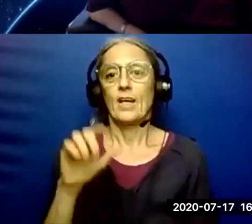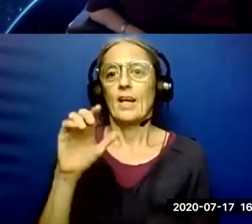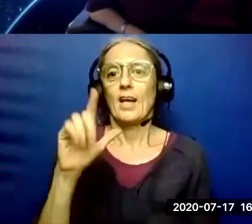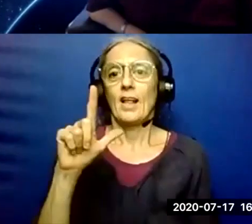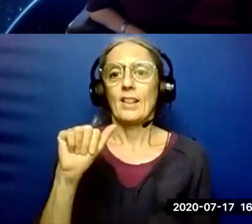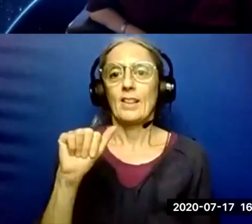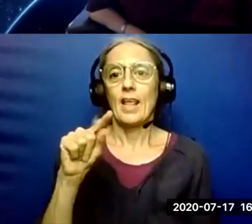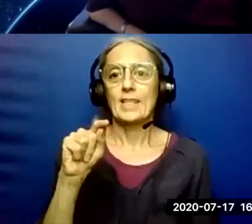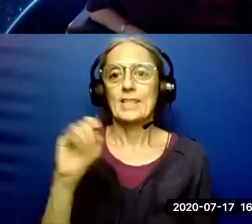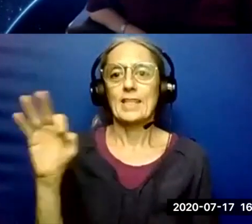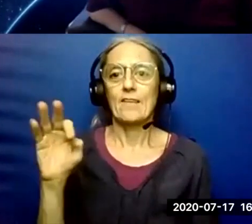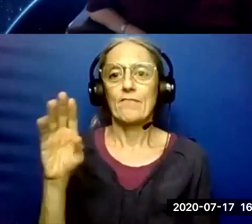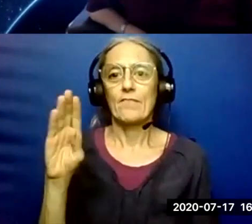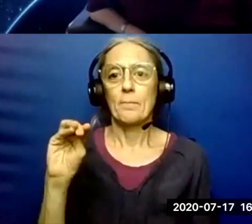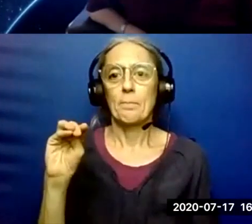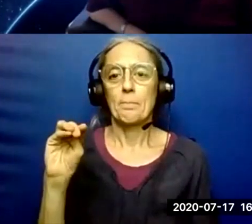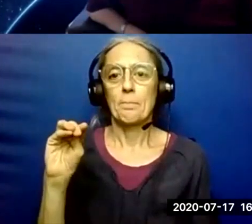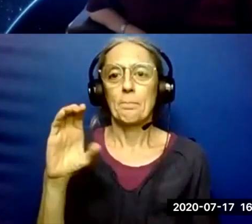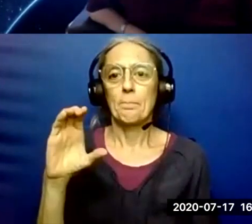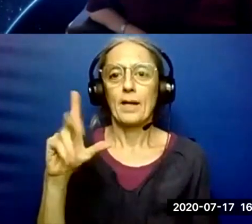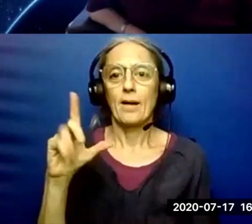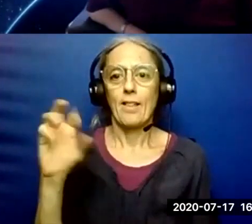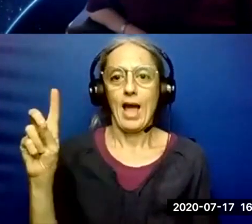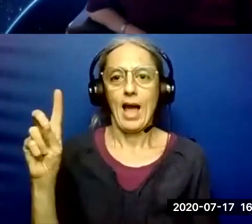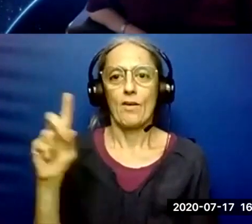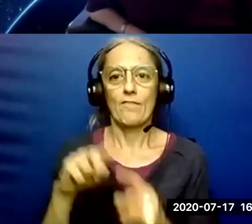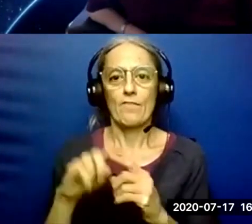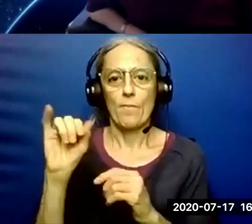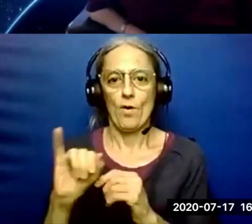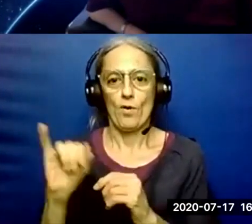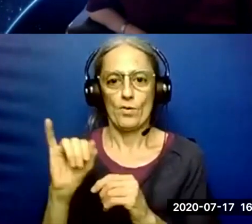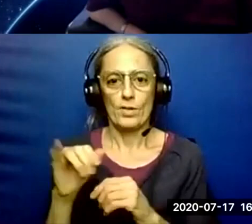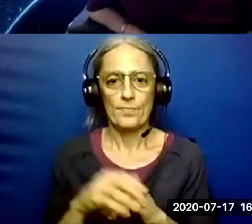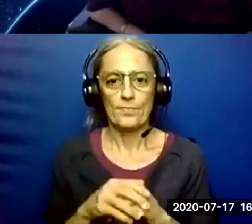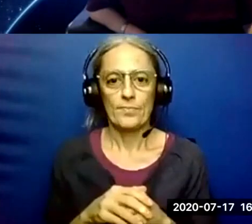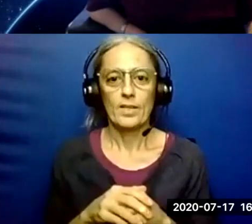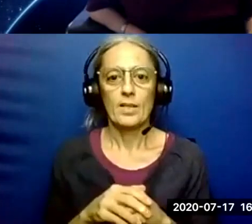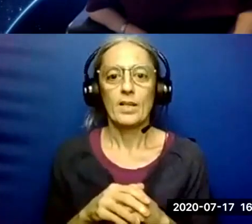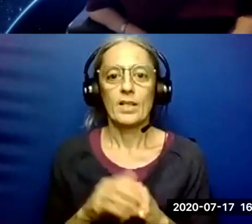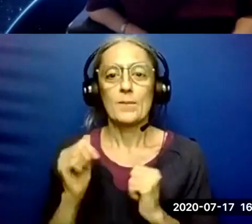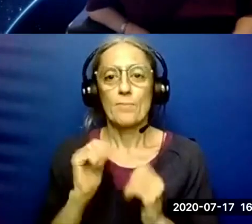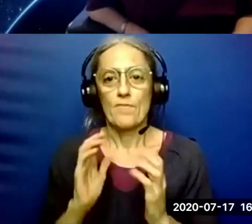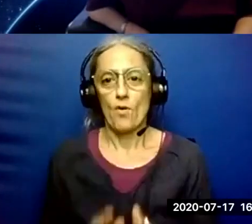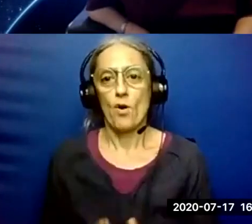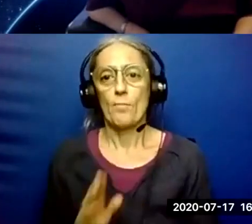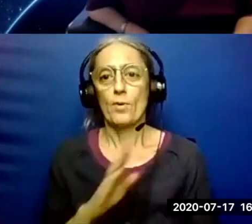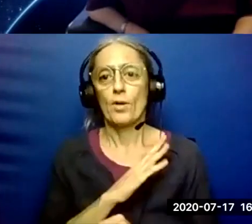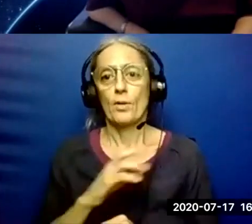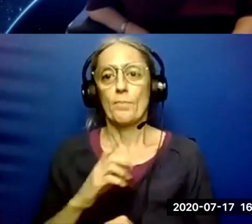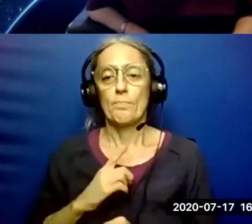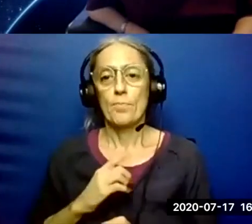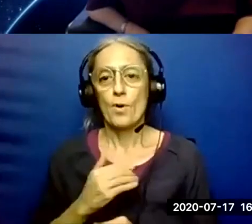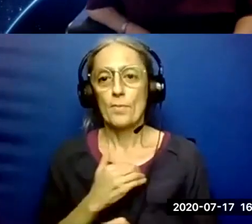Lateef is a Sins Invalid performer, ISAAC board member, published poet, Berkeley alumnus,